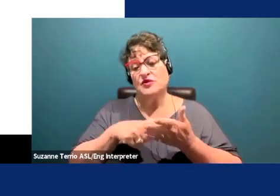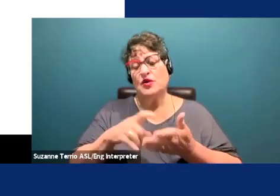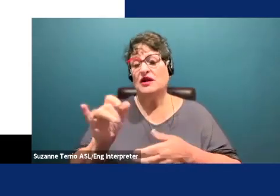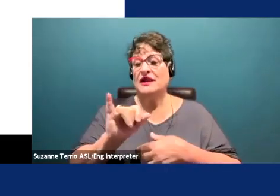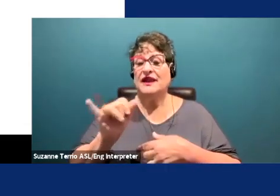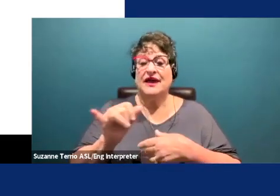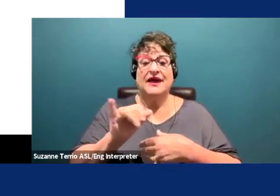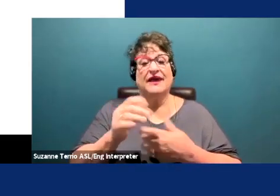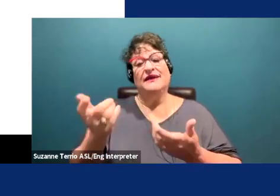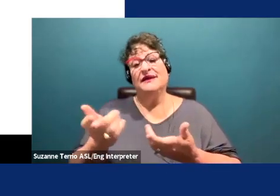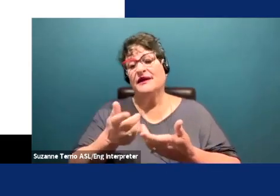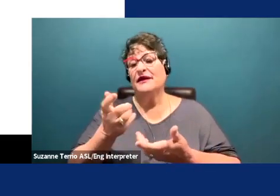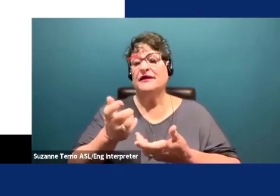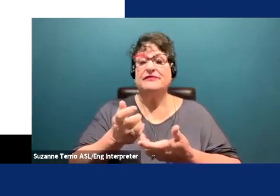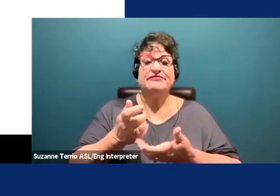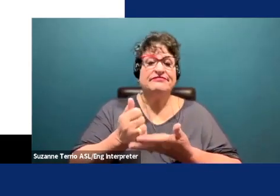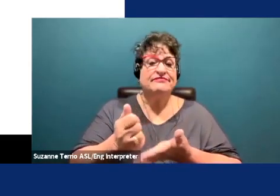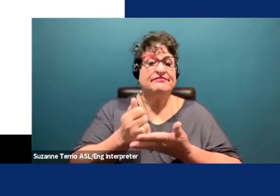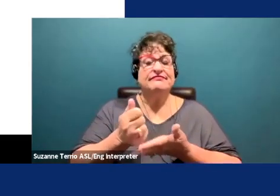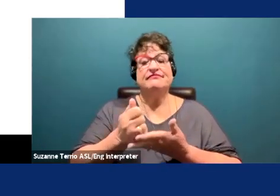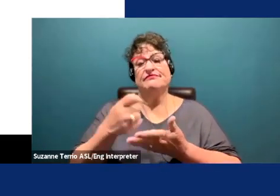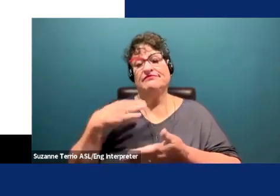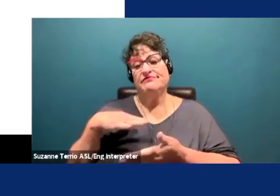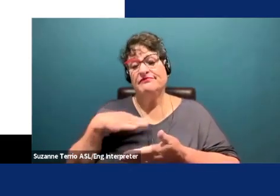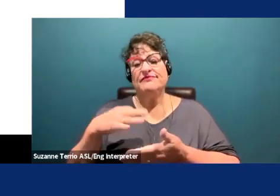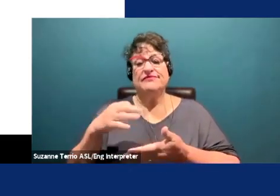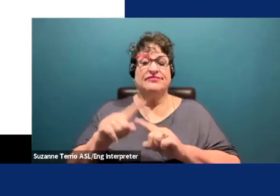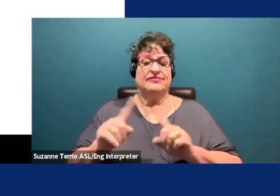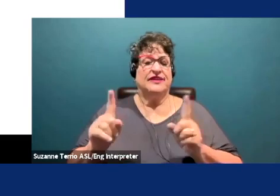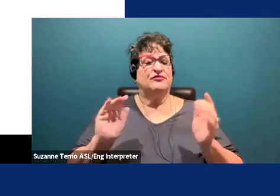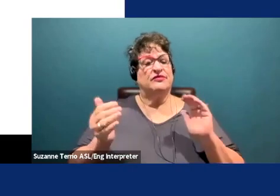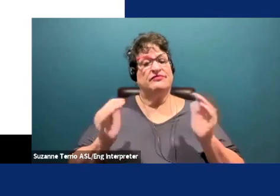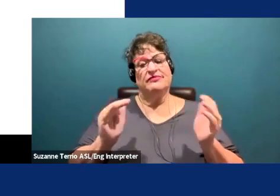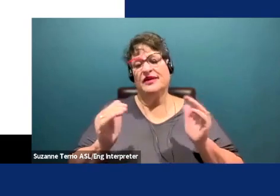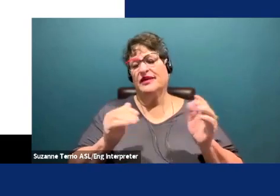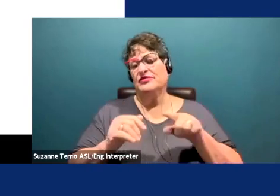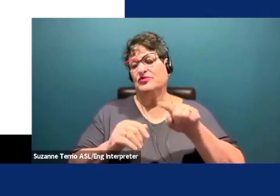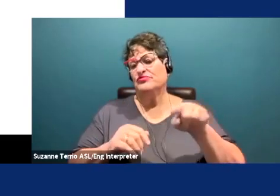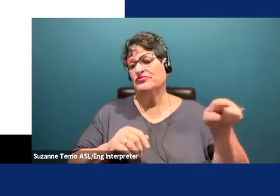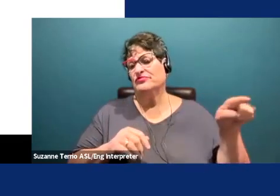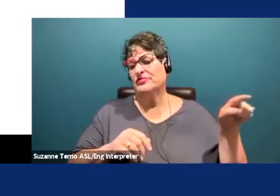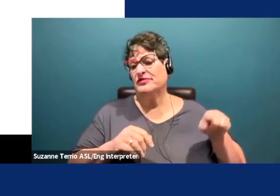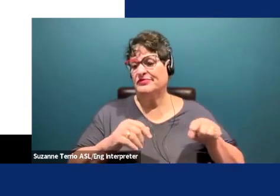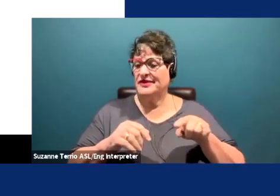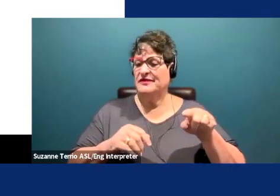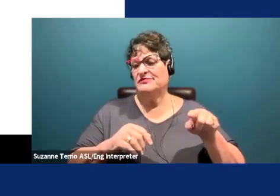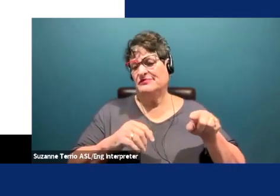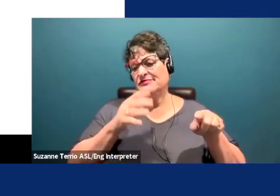and services that are slightly different from those provided to other parents to ensure that they get that equal opportunity